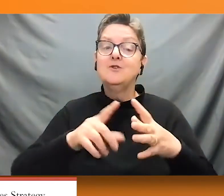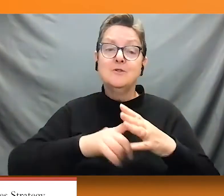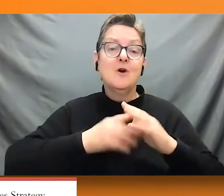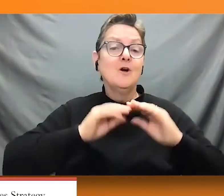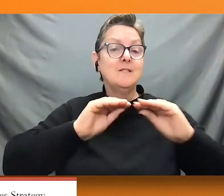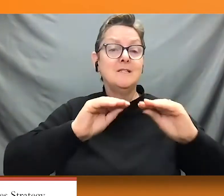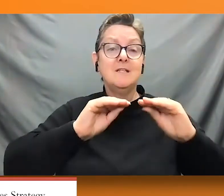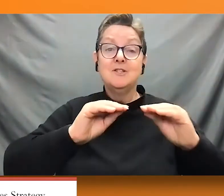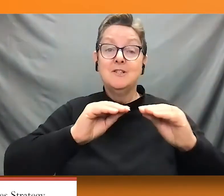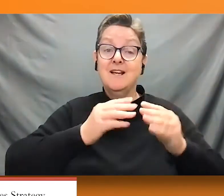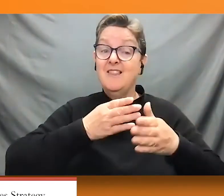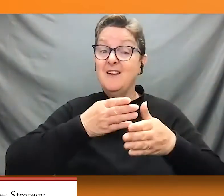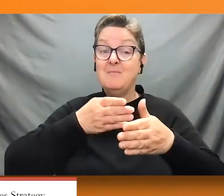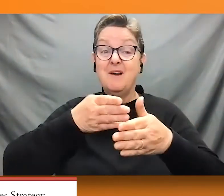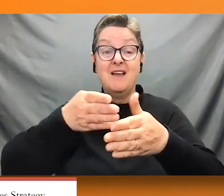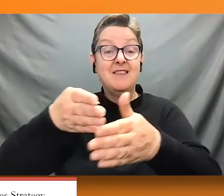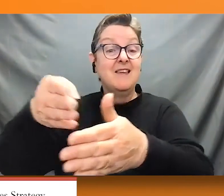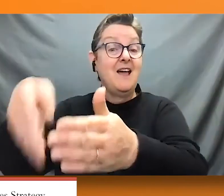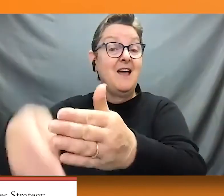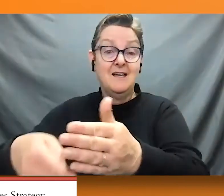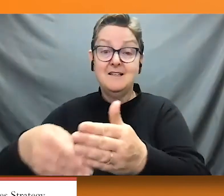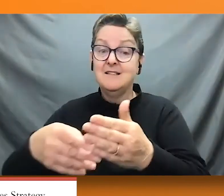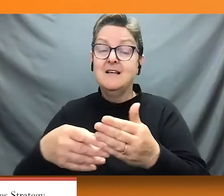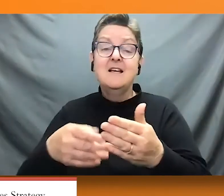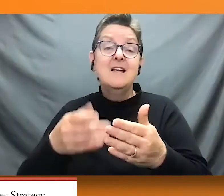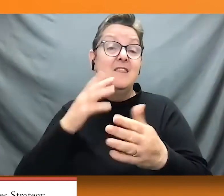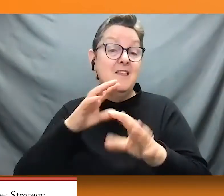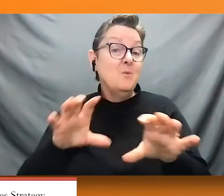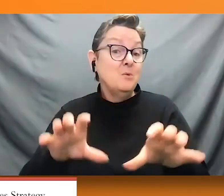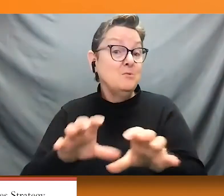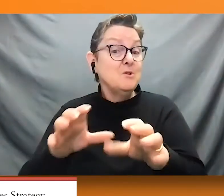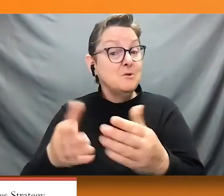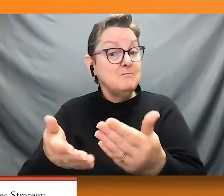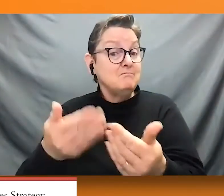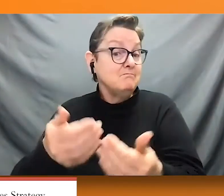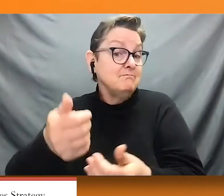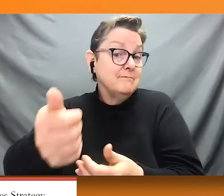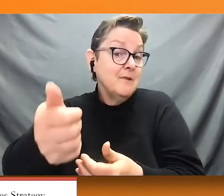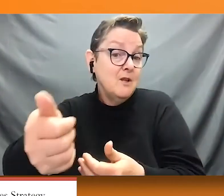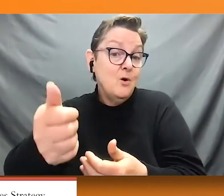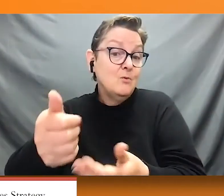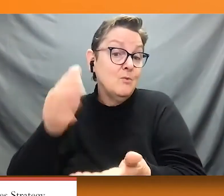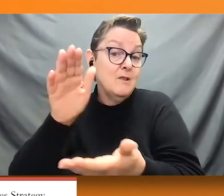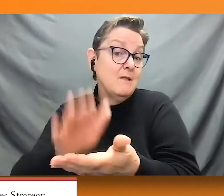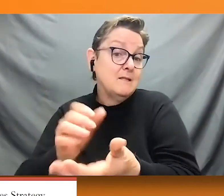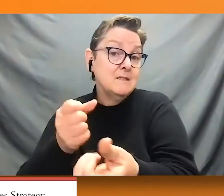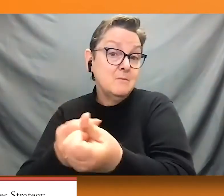teaching them how to do this, then by the end, they're gonna be doing it, you know, probably with little support.